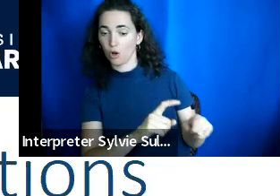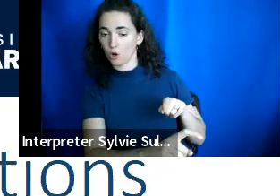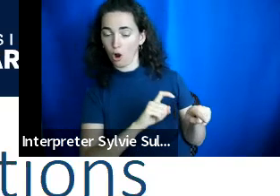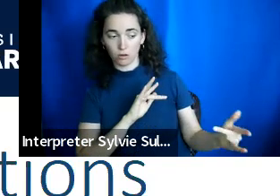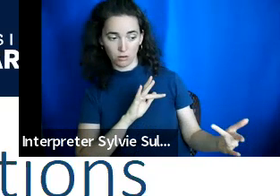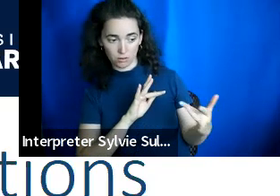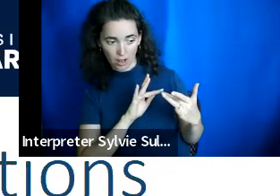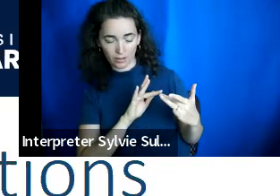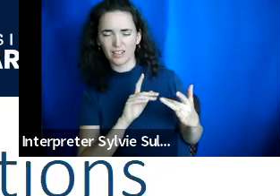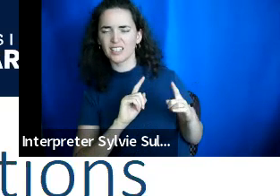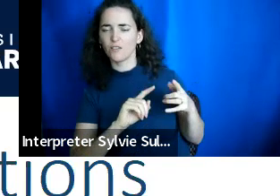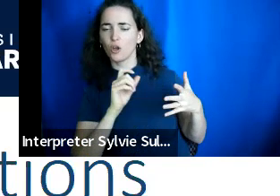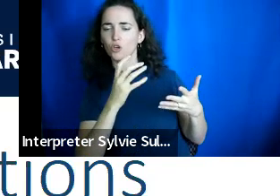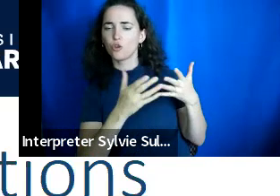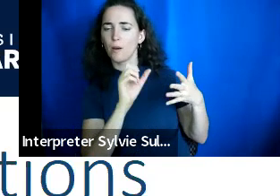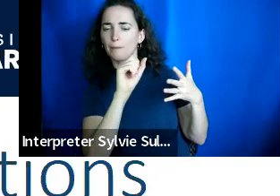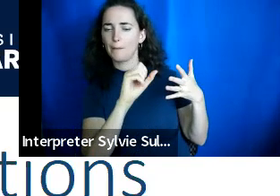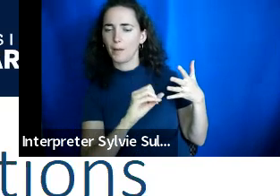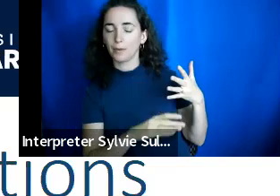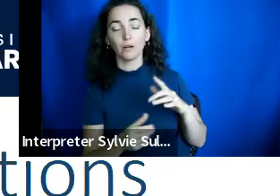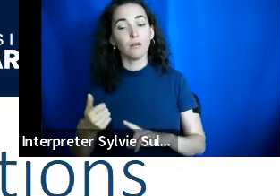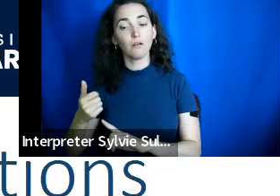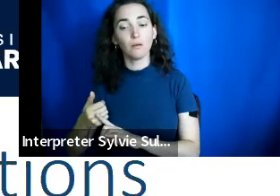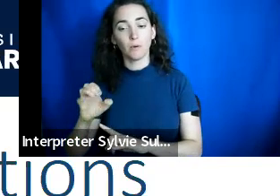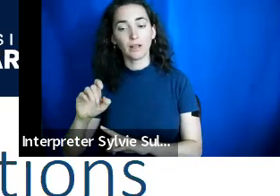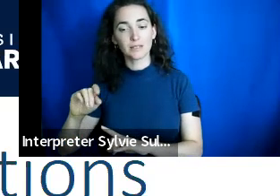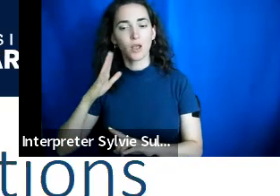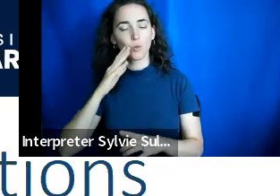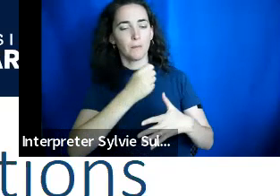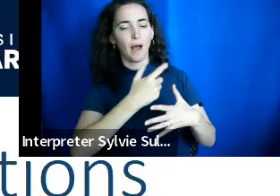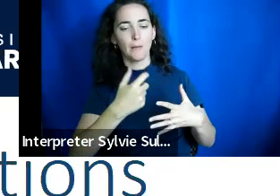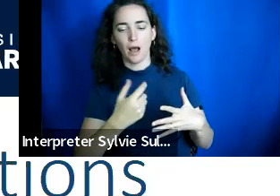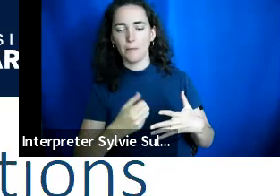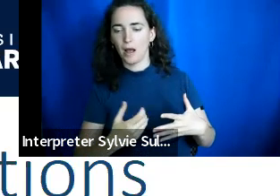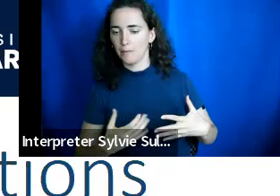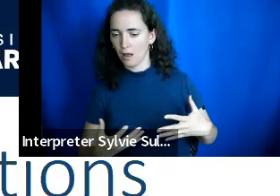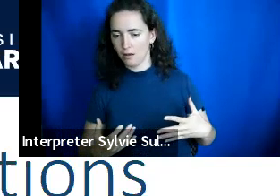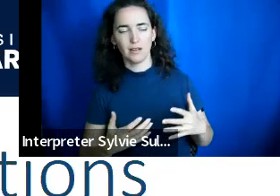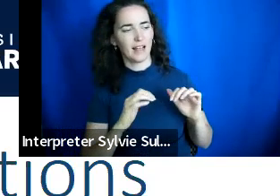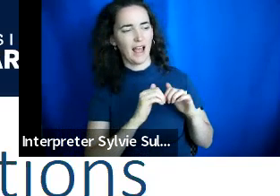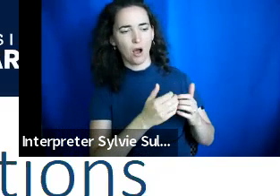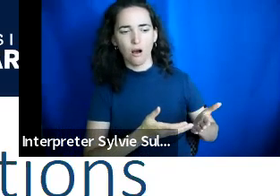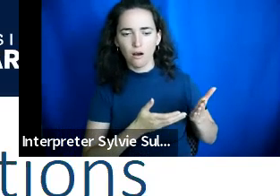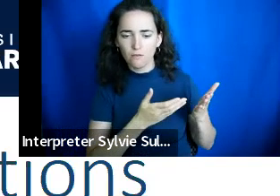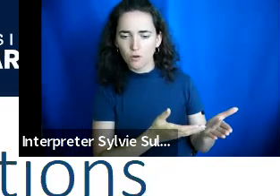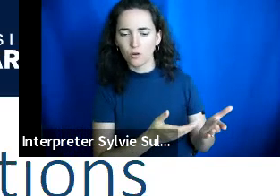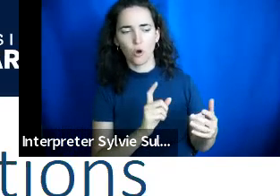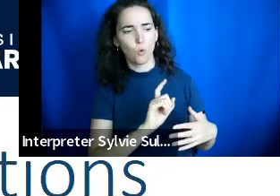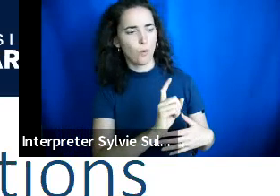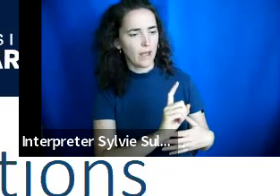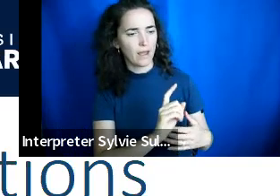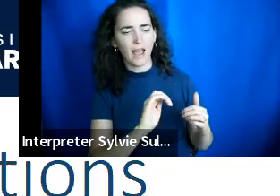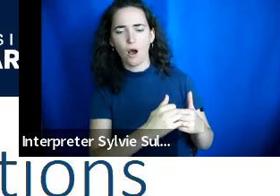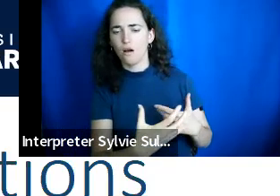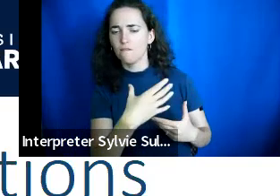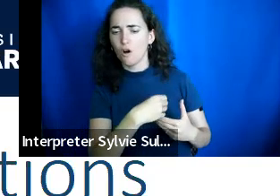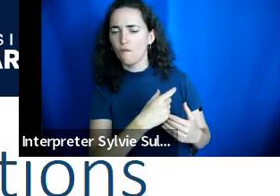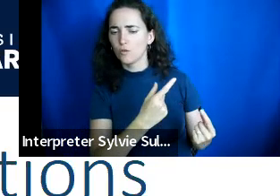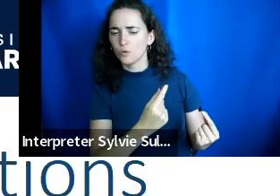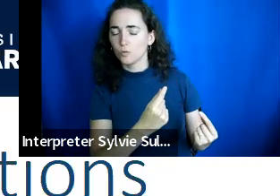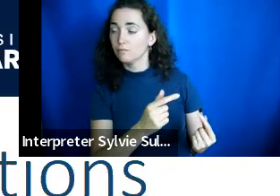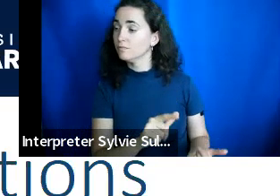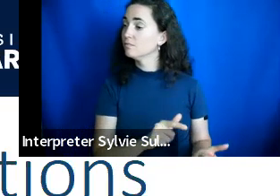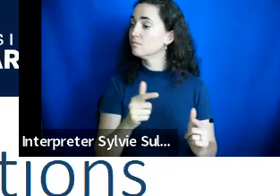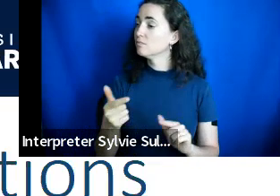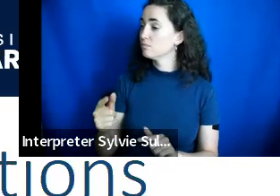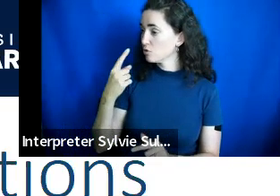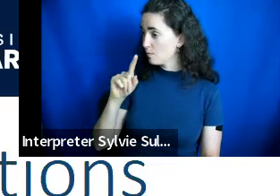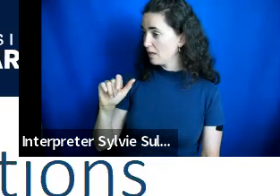we inform them, and she can give you a little bit more information about not just the way, but you know, kind of where those services are offered, and and how you might participate in those what Elizabeth, i'll ask you to cover